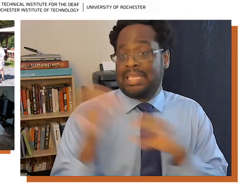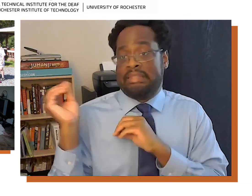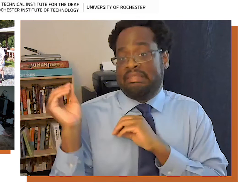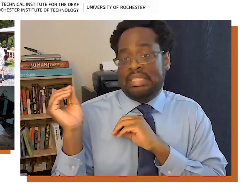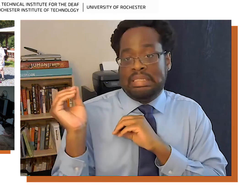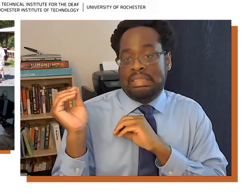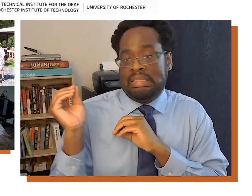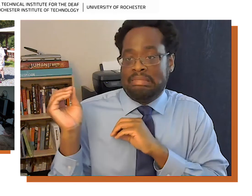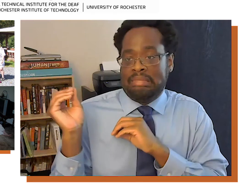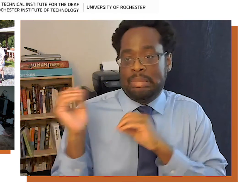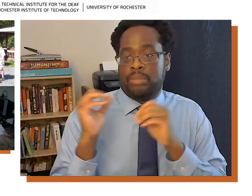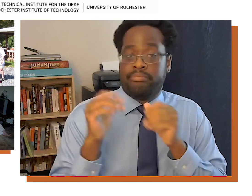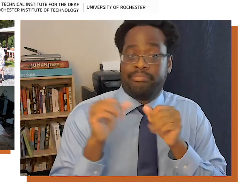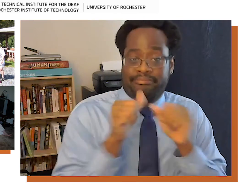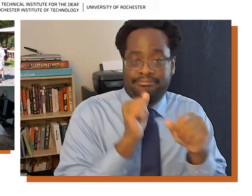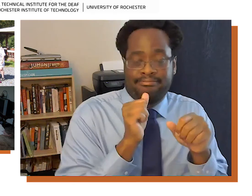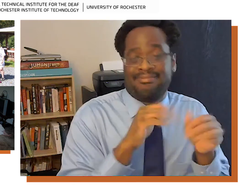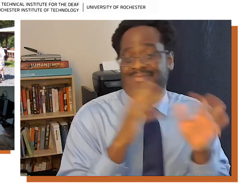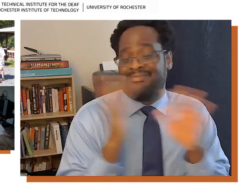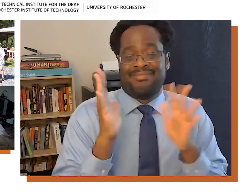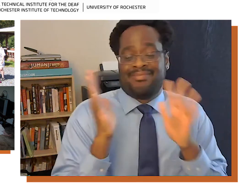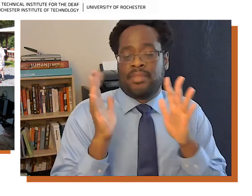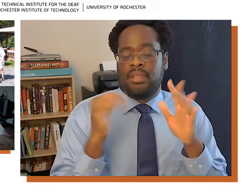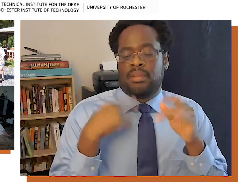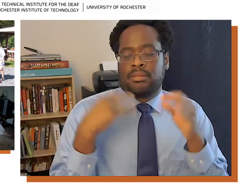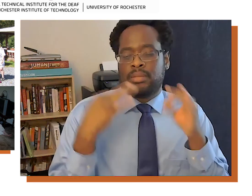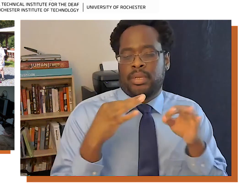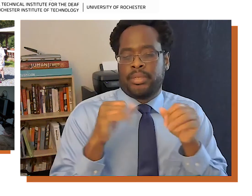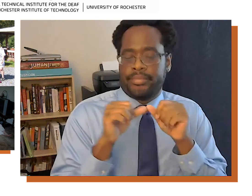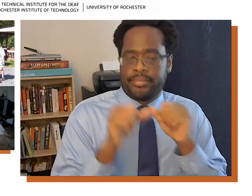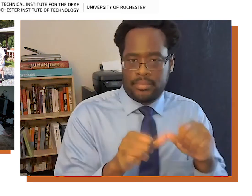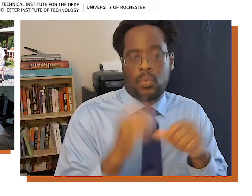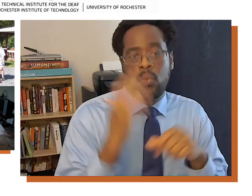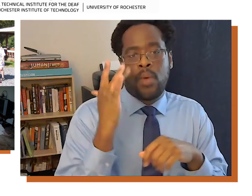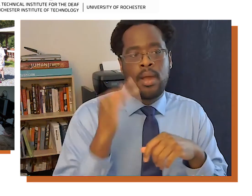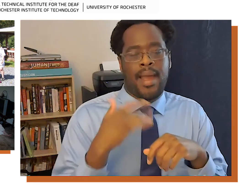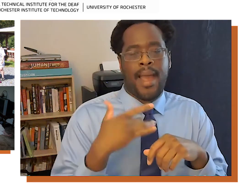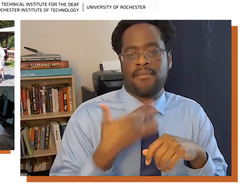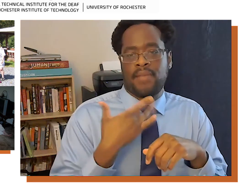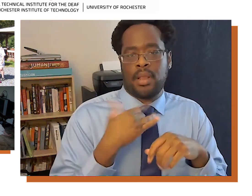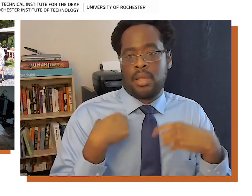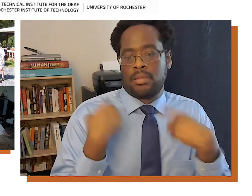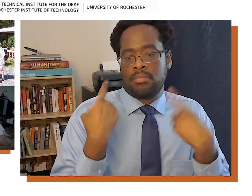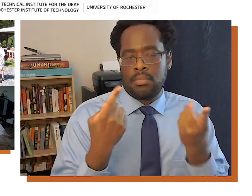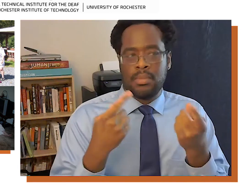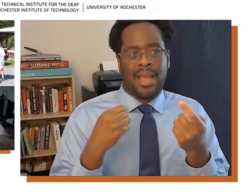and I felt like I had to leave. I could not continue with the PhD program,